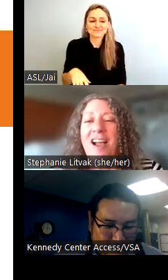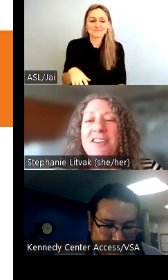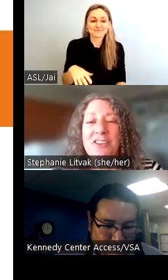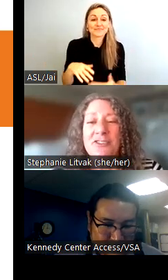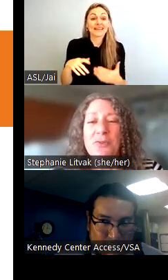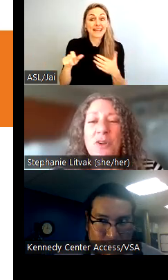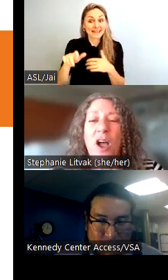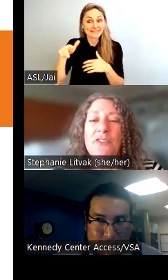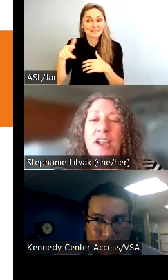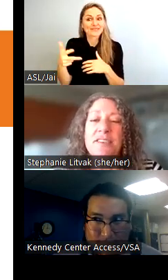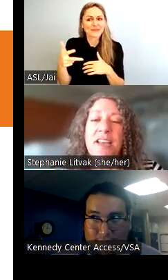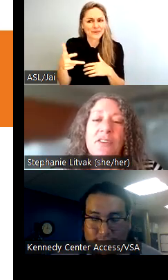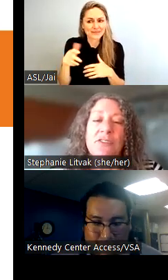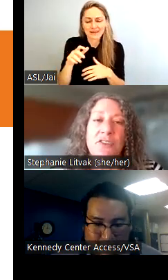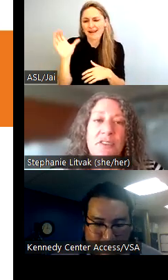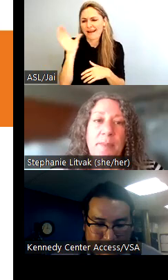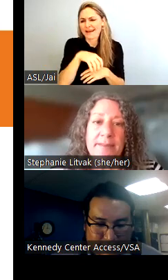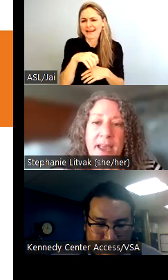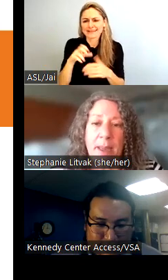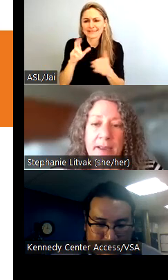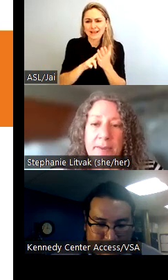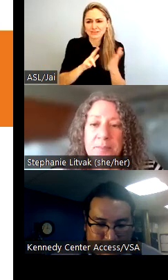unusual contract cycle due to the pandemic.